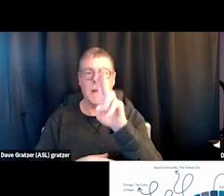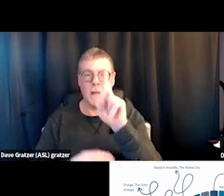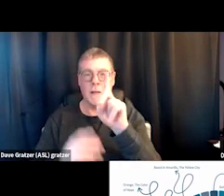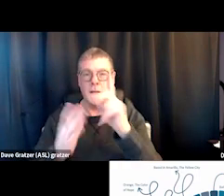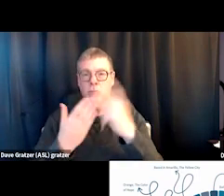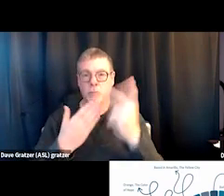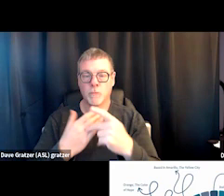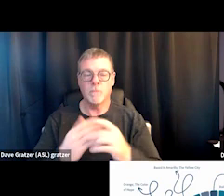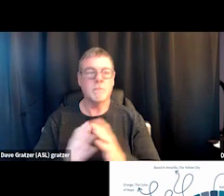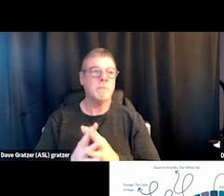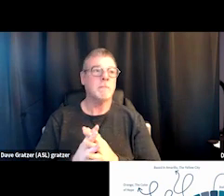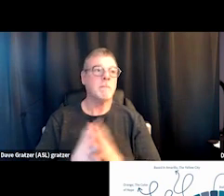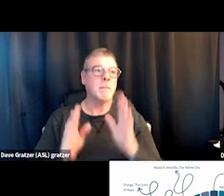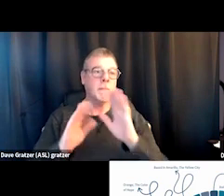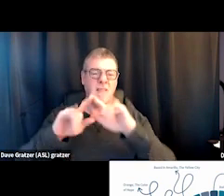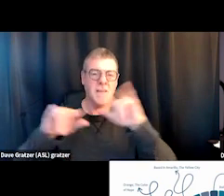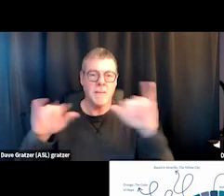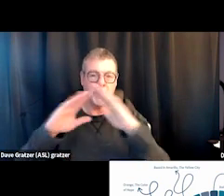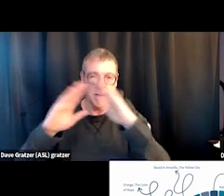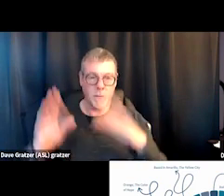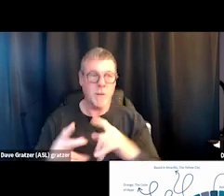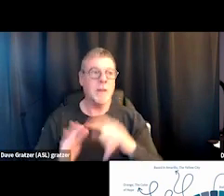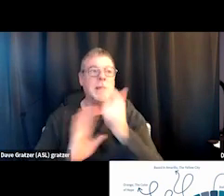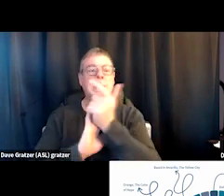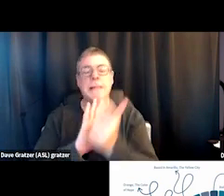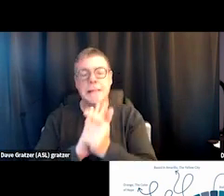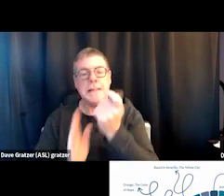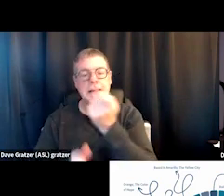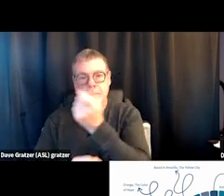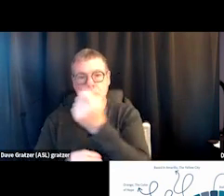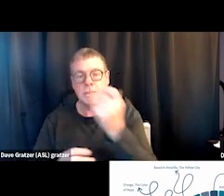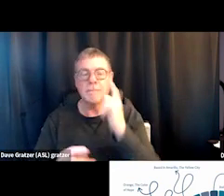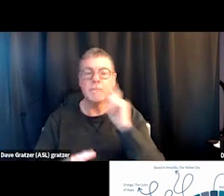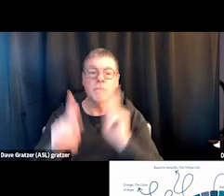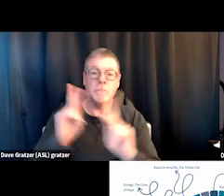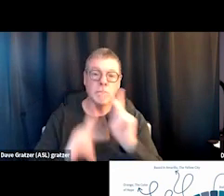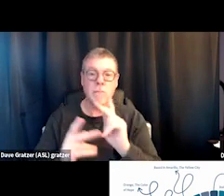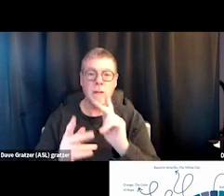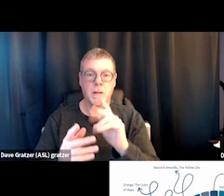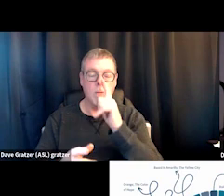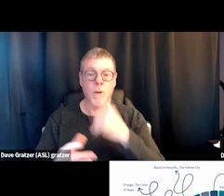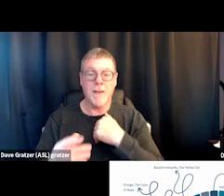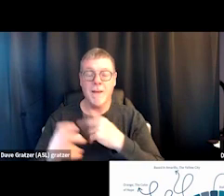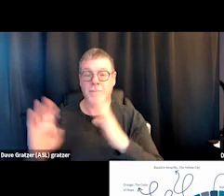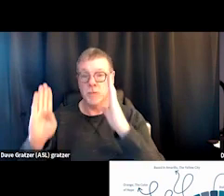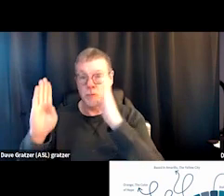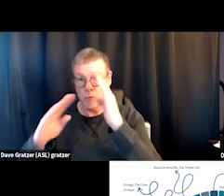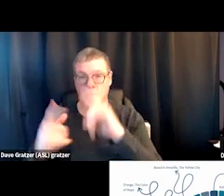Housing First, things like that, some legal assistance with people, primarily not with criminal convictions, but civil problems,